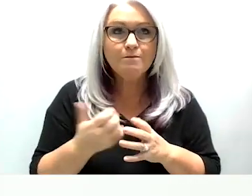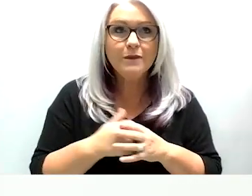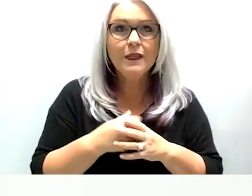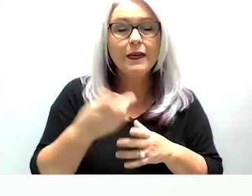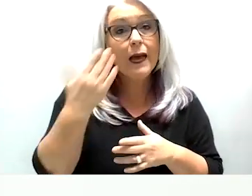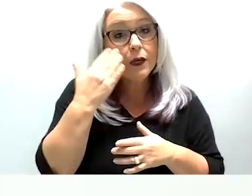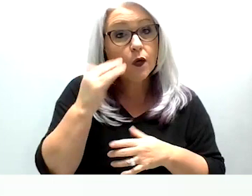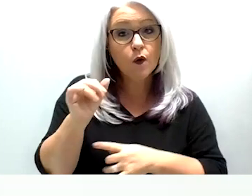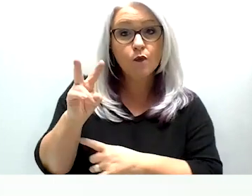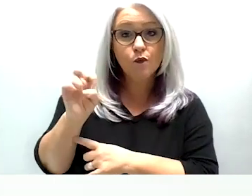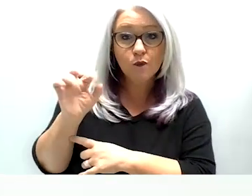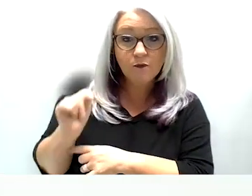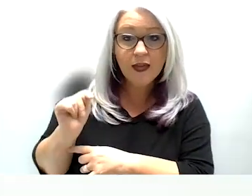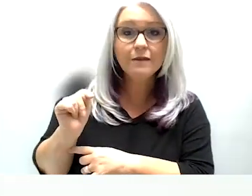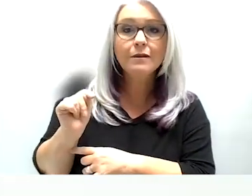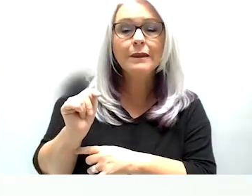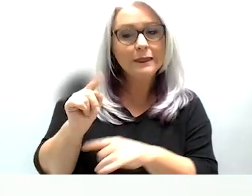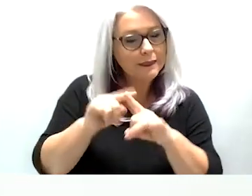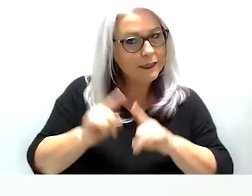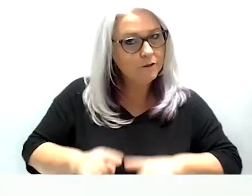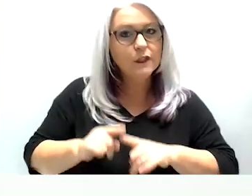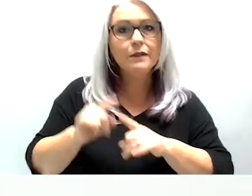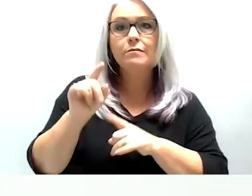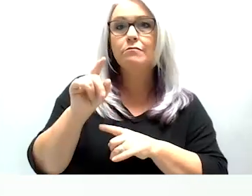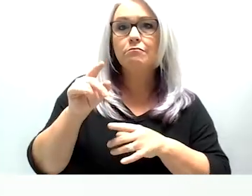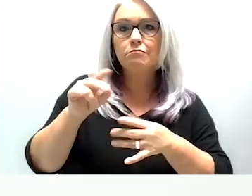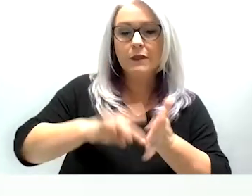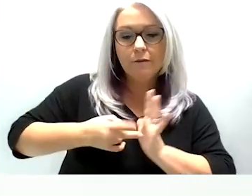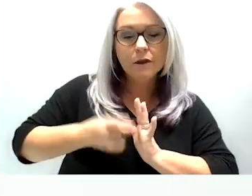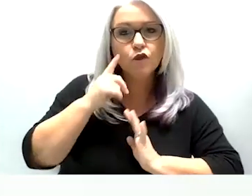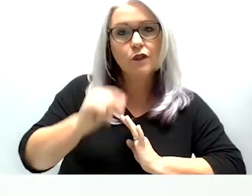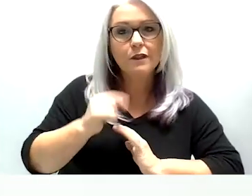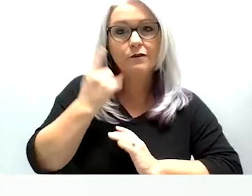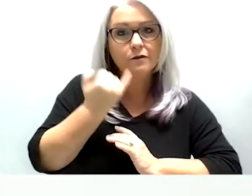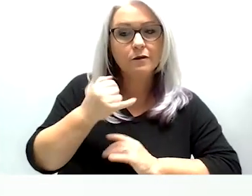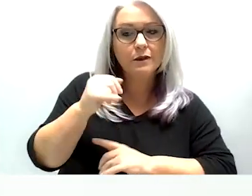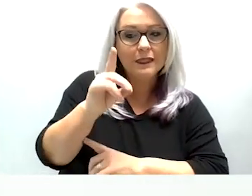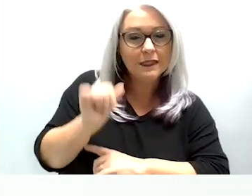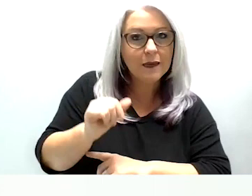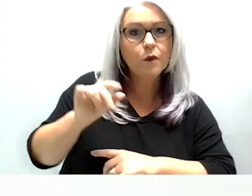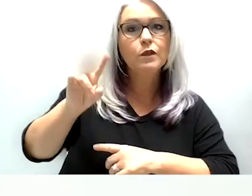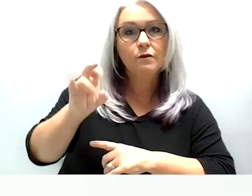also different definitions for if you are a disabled veteran and percentages of how disabled you are and things like that.